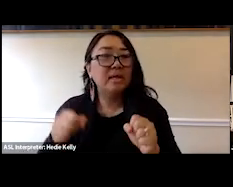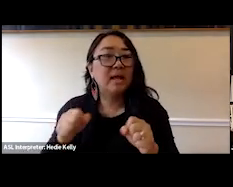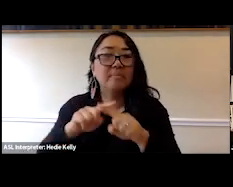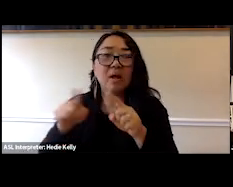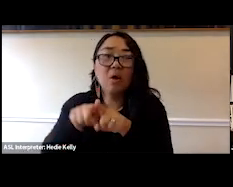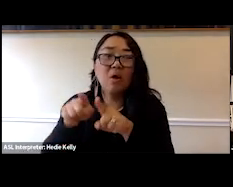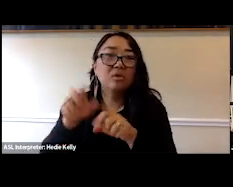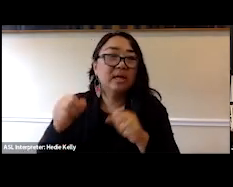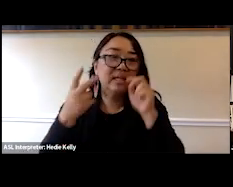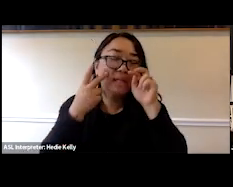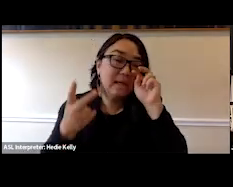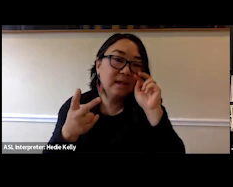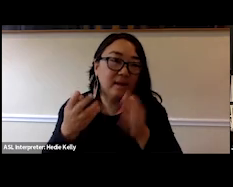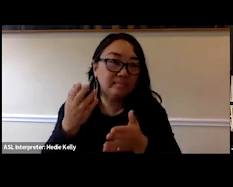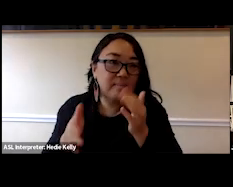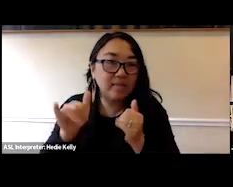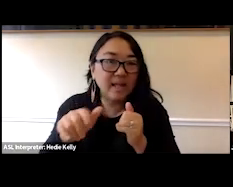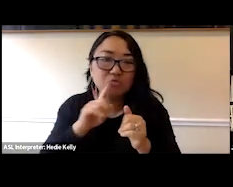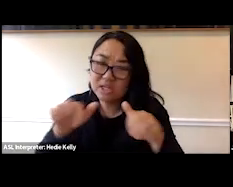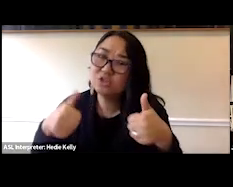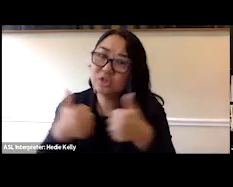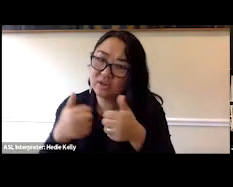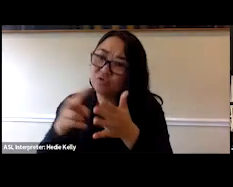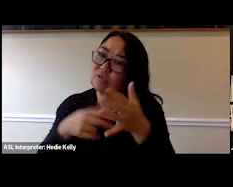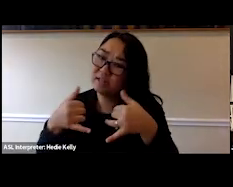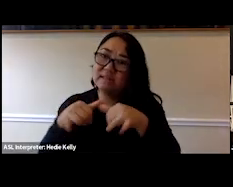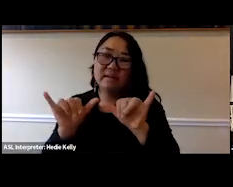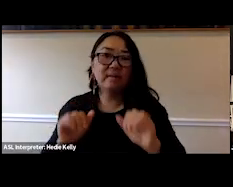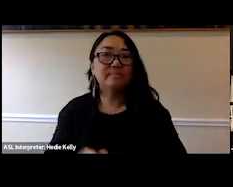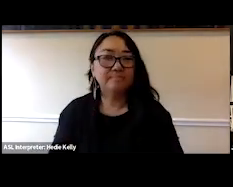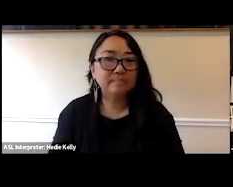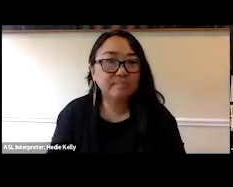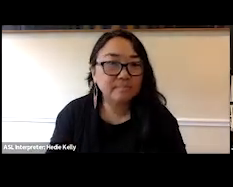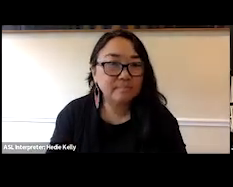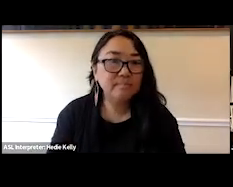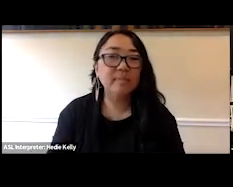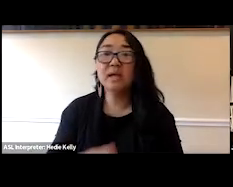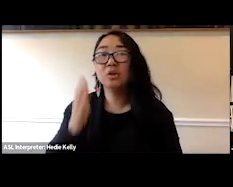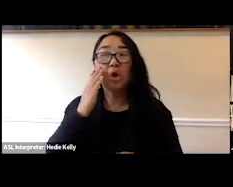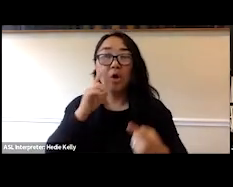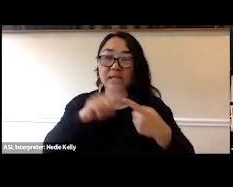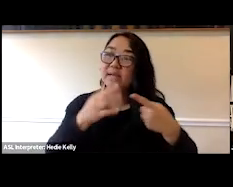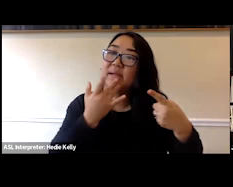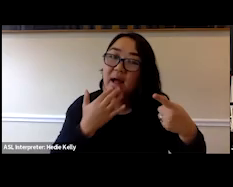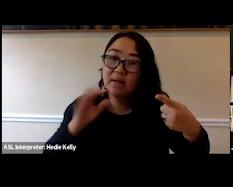a script, and that's pretty challenging to read as well. So it's color, it's font choice, it's size.